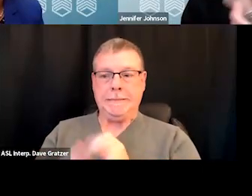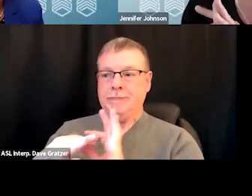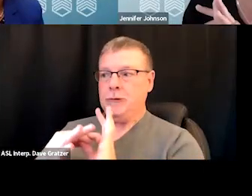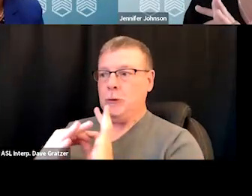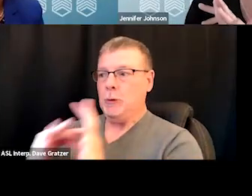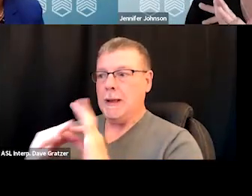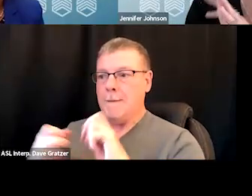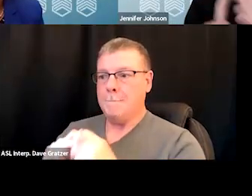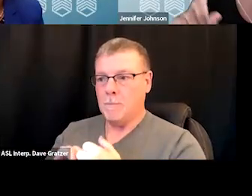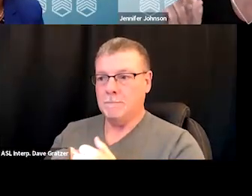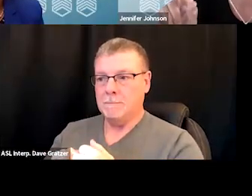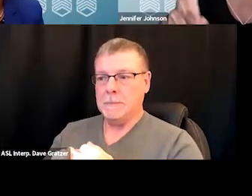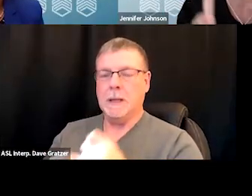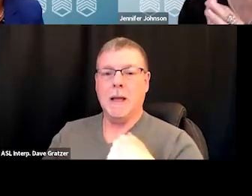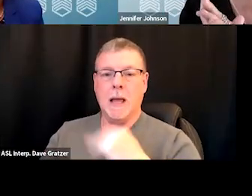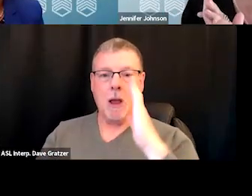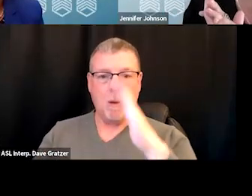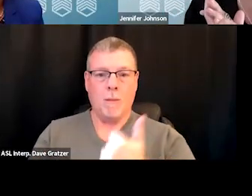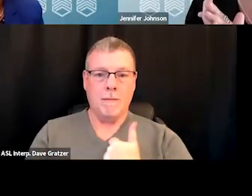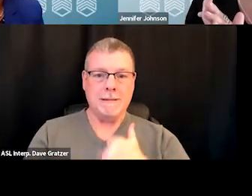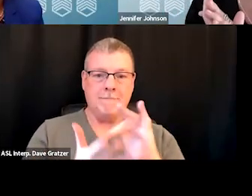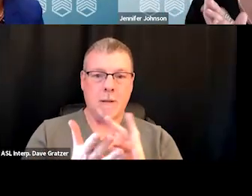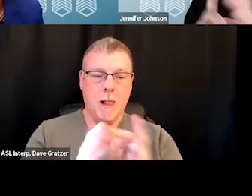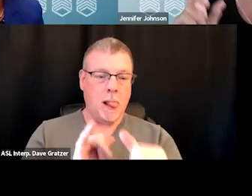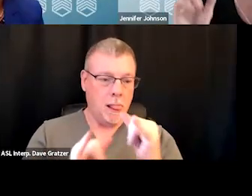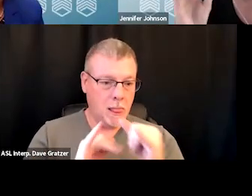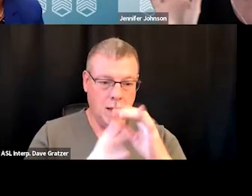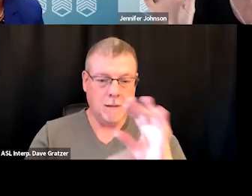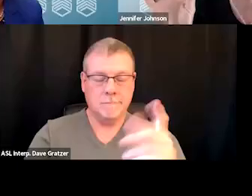will self-medicate, we will perform poorly at work, we will remain in